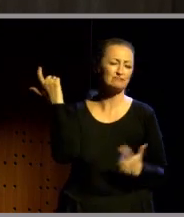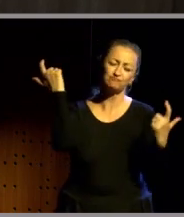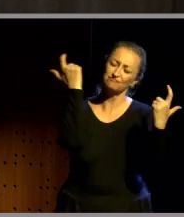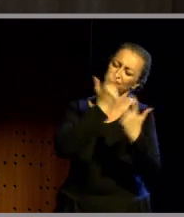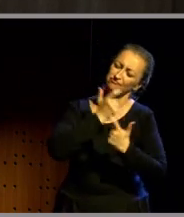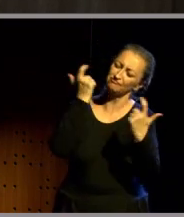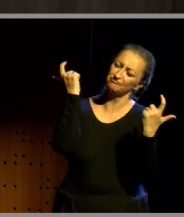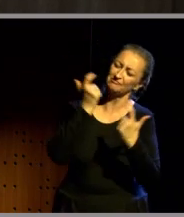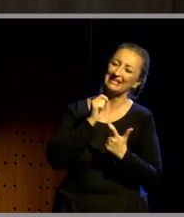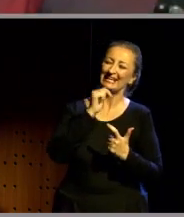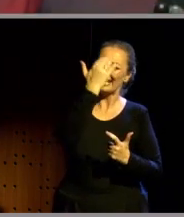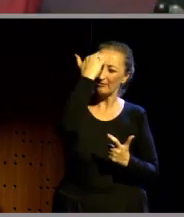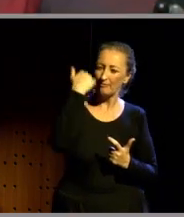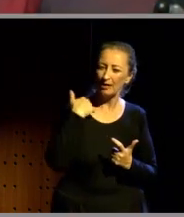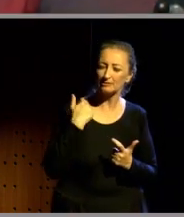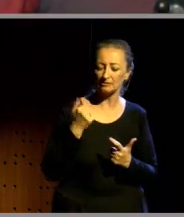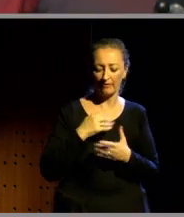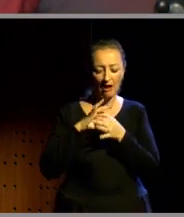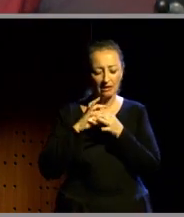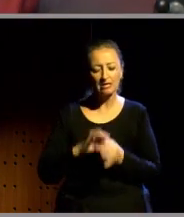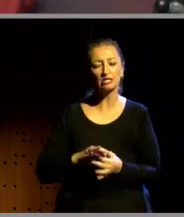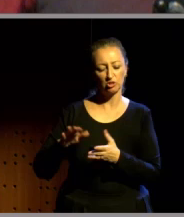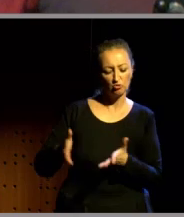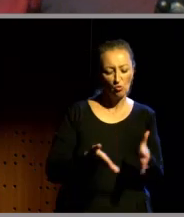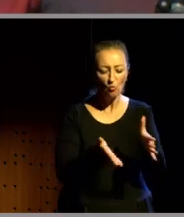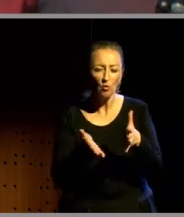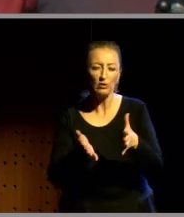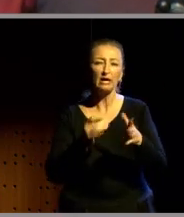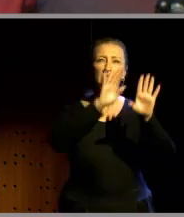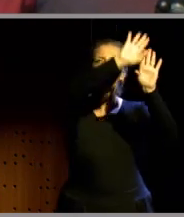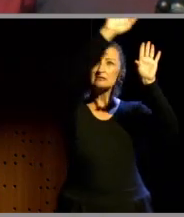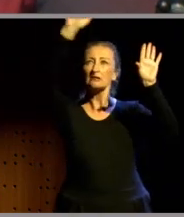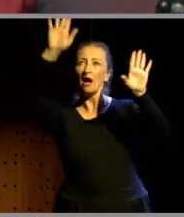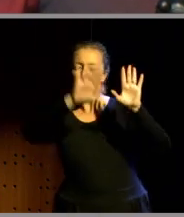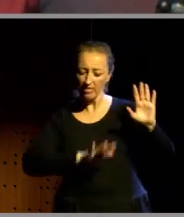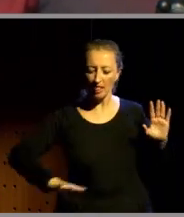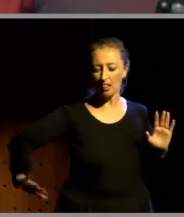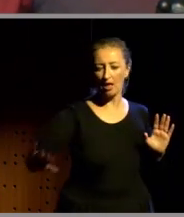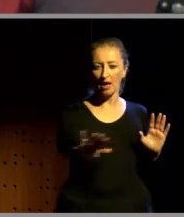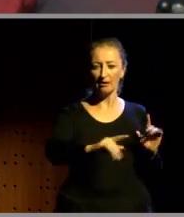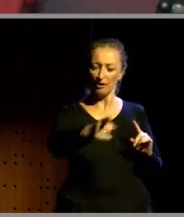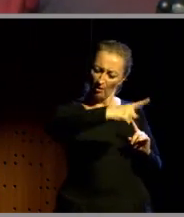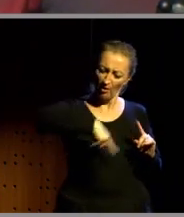have to our waterways, our sky and our land, and how we share this land together, our ancient stories,